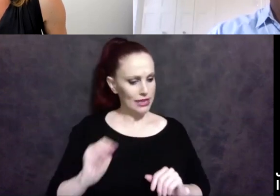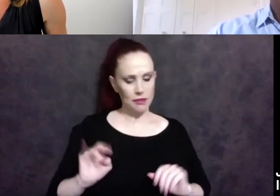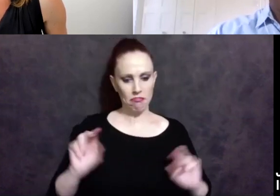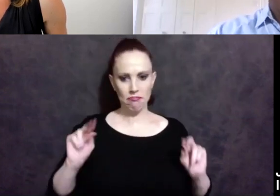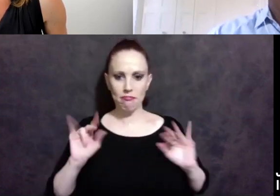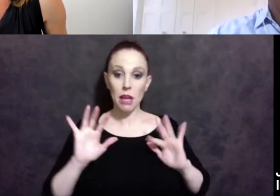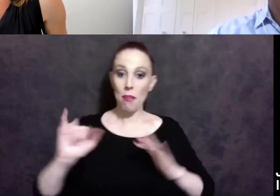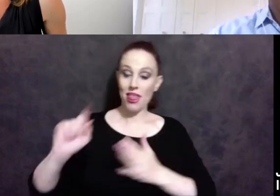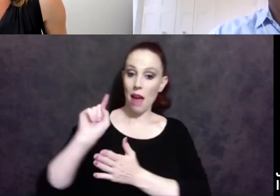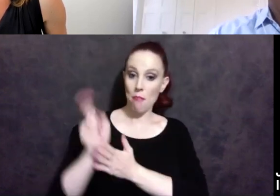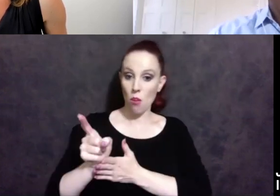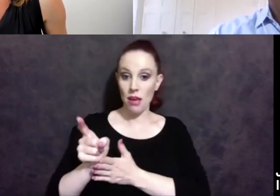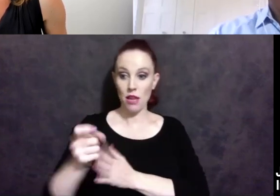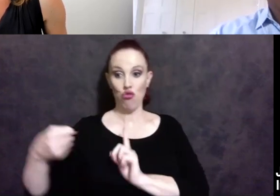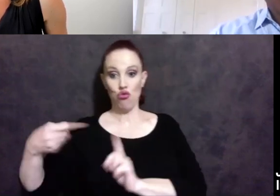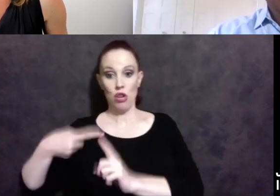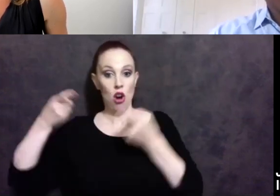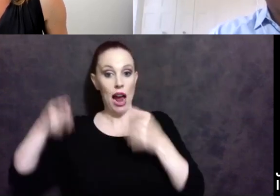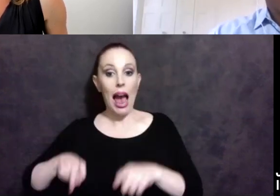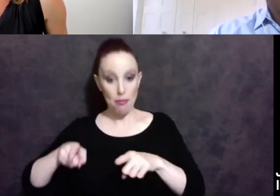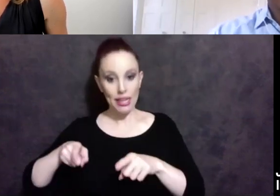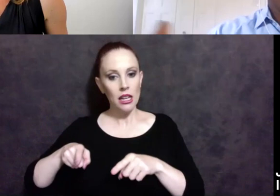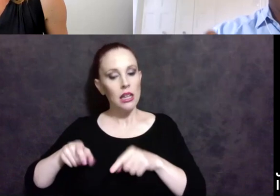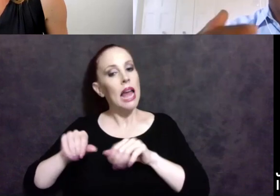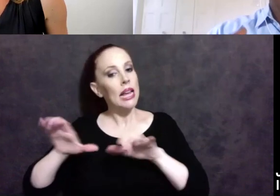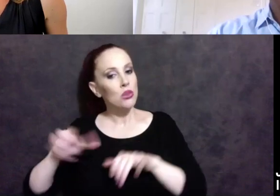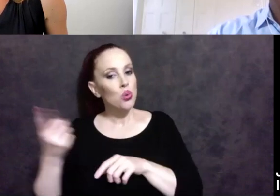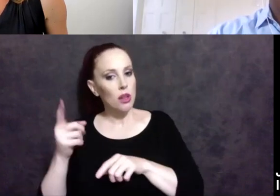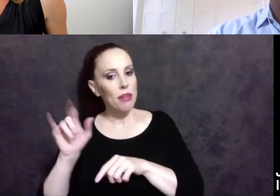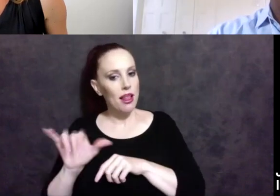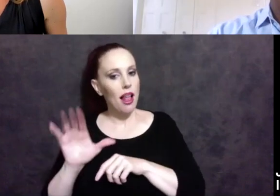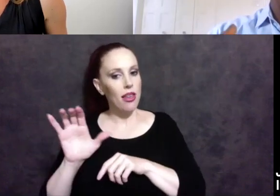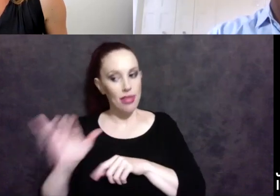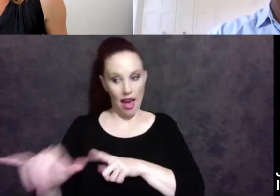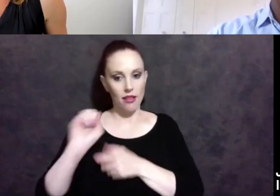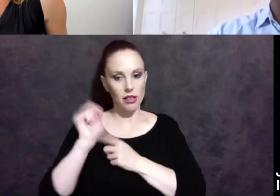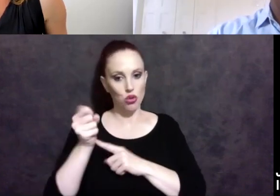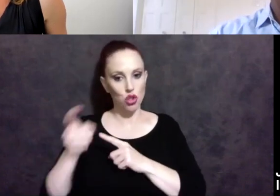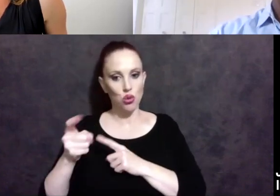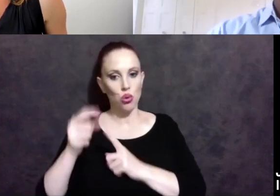when you are triggered you can do something like that to mass the underlying discomfort